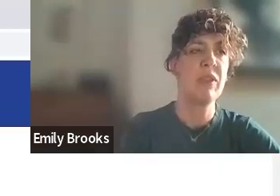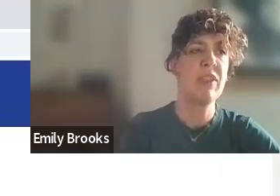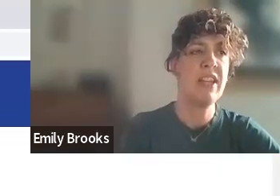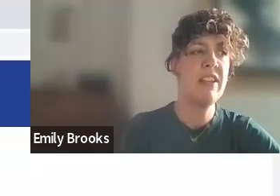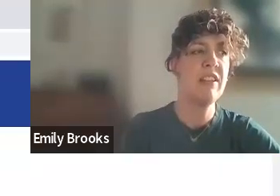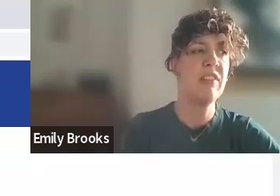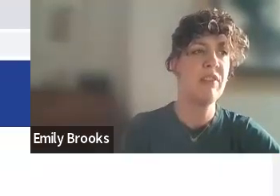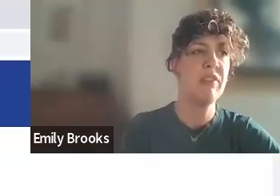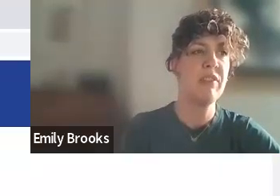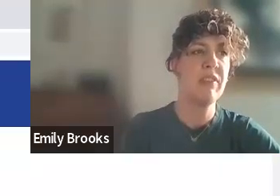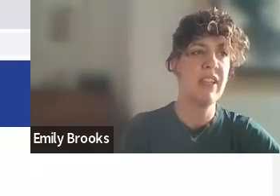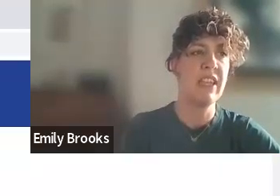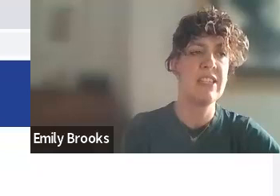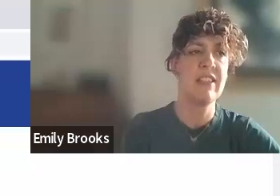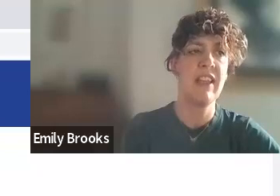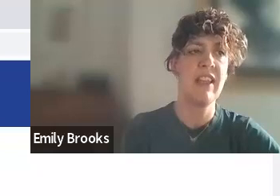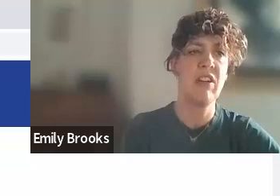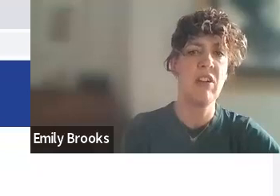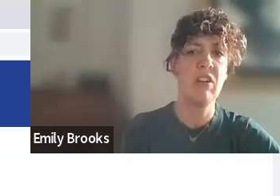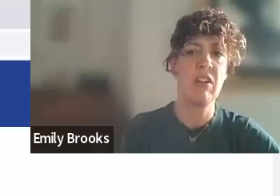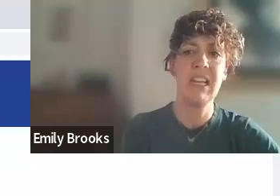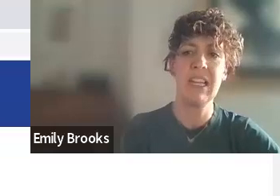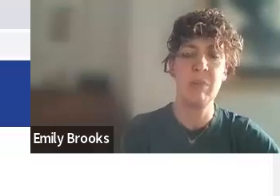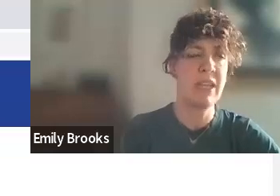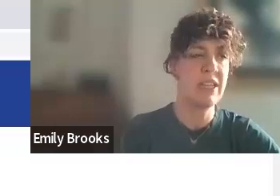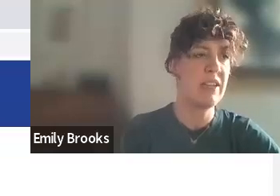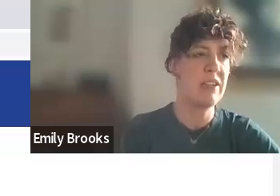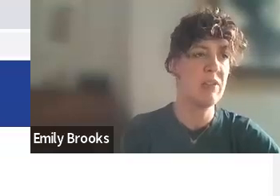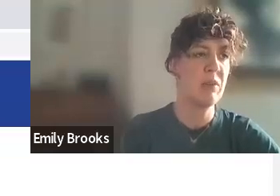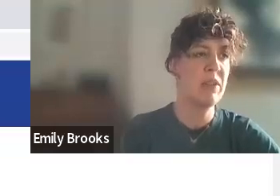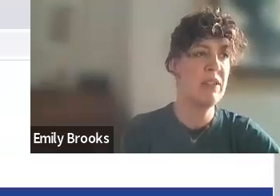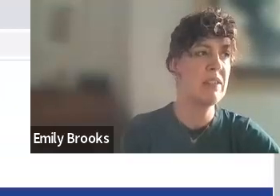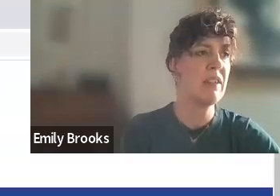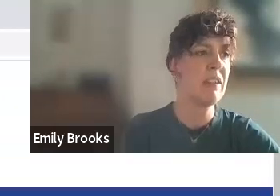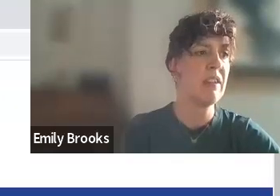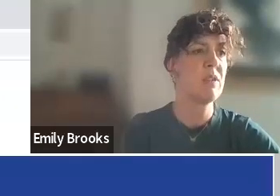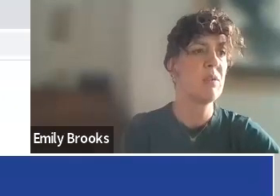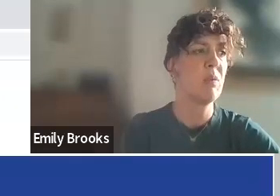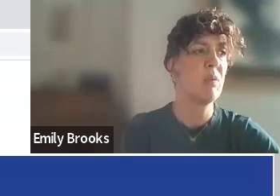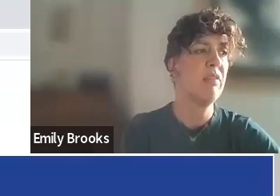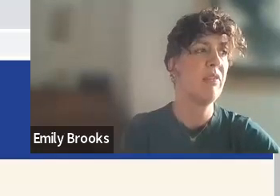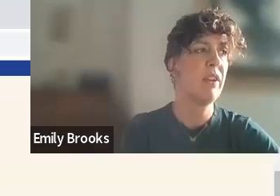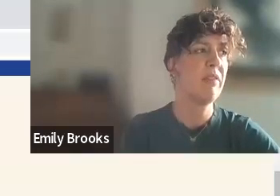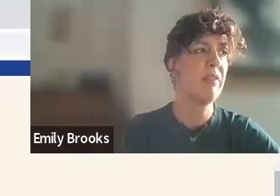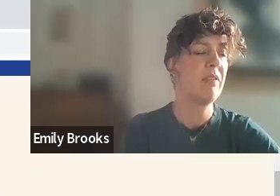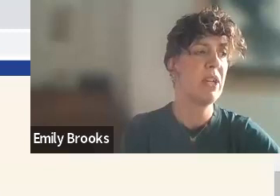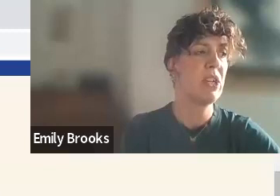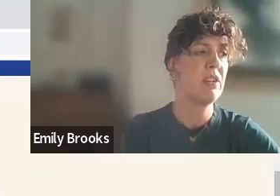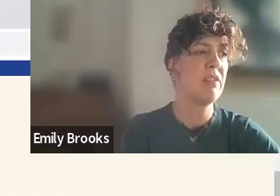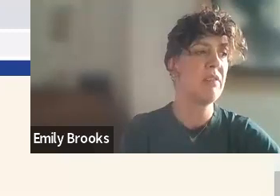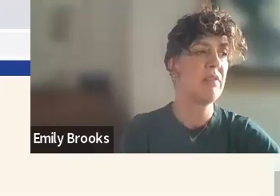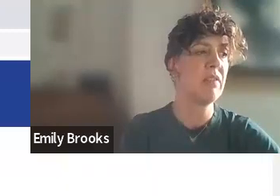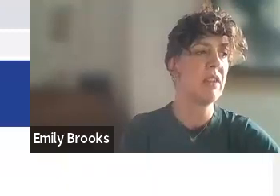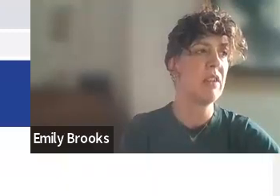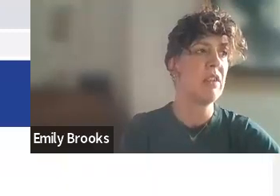Within these, there are links to the BSA documents as well for further information.